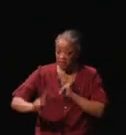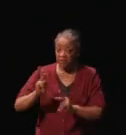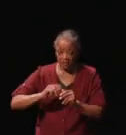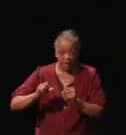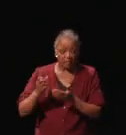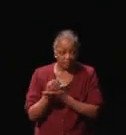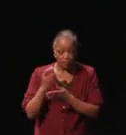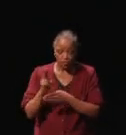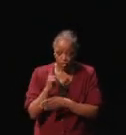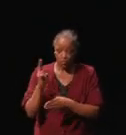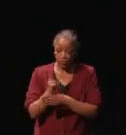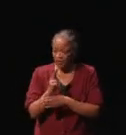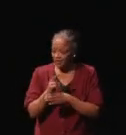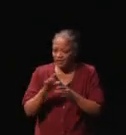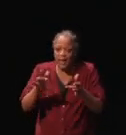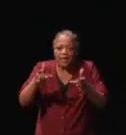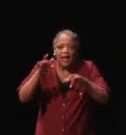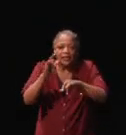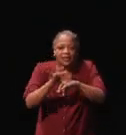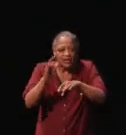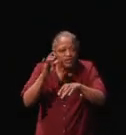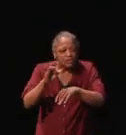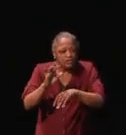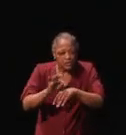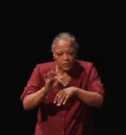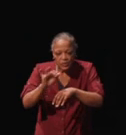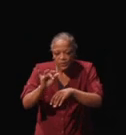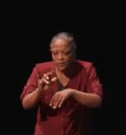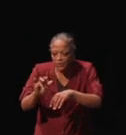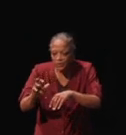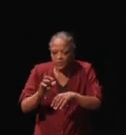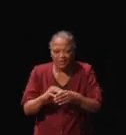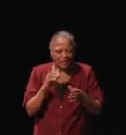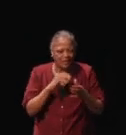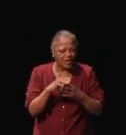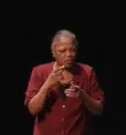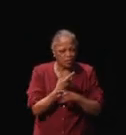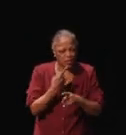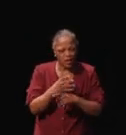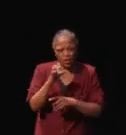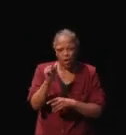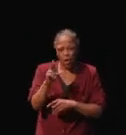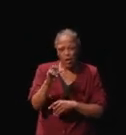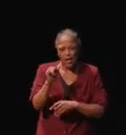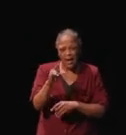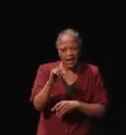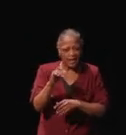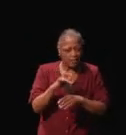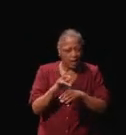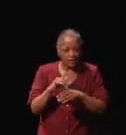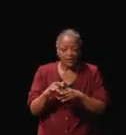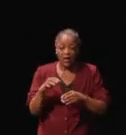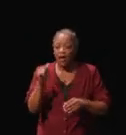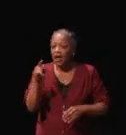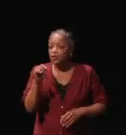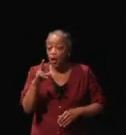and you can use just very light touch on all these, which is standard arcade buttons." Atari didn't want to take it on.